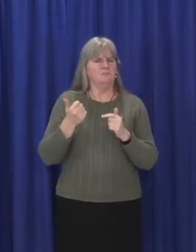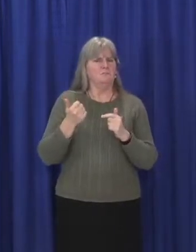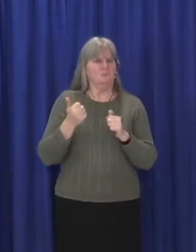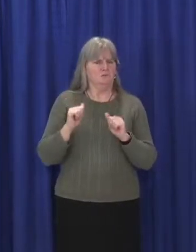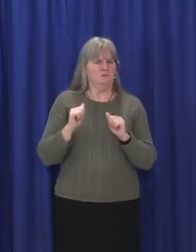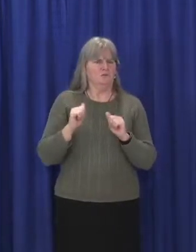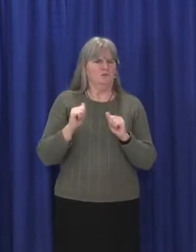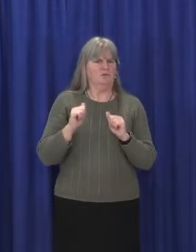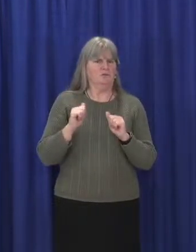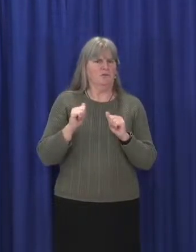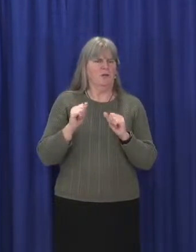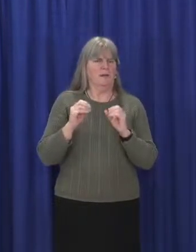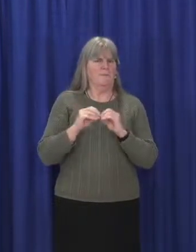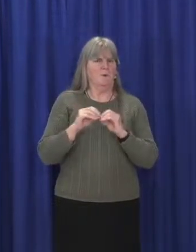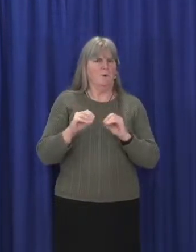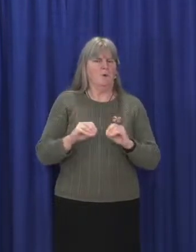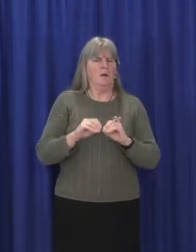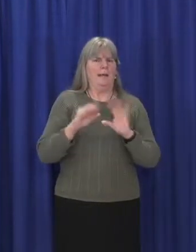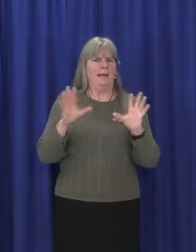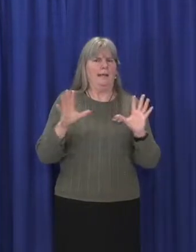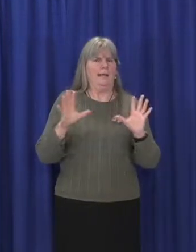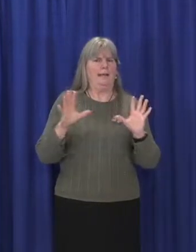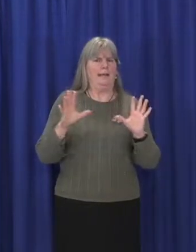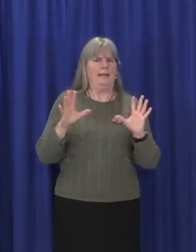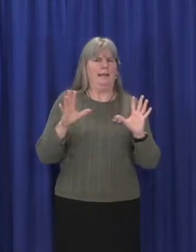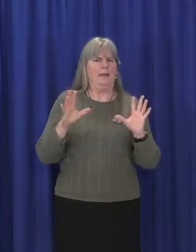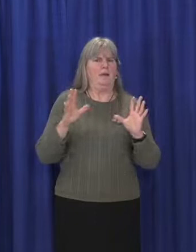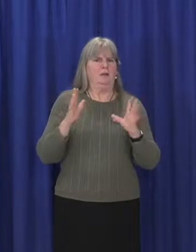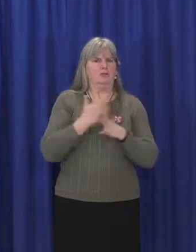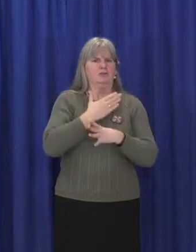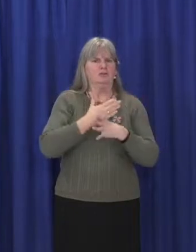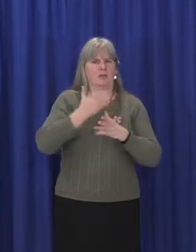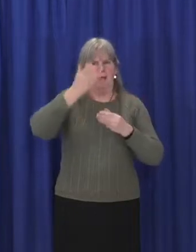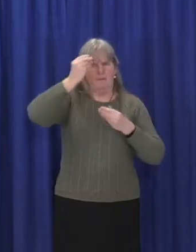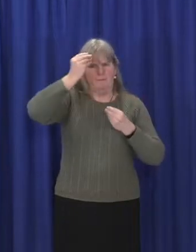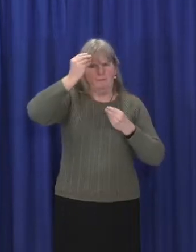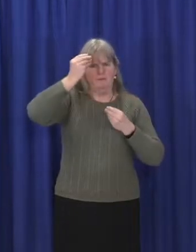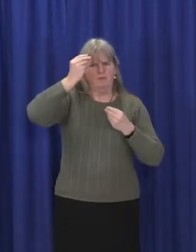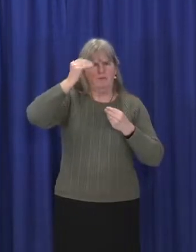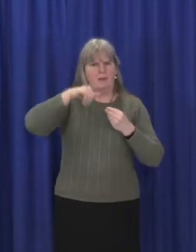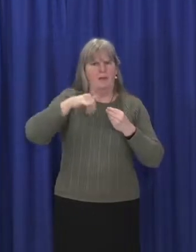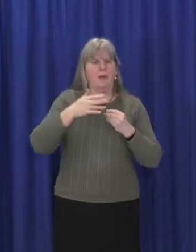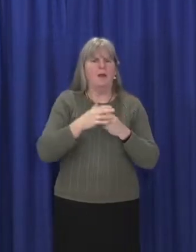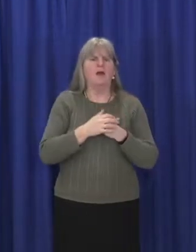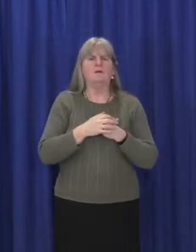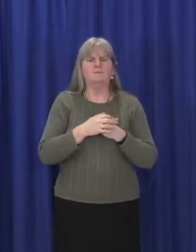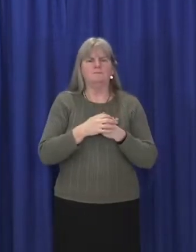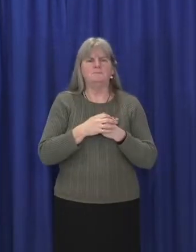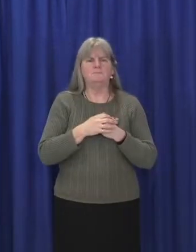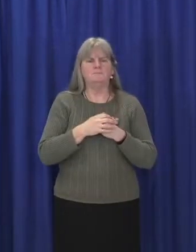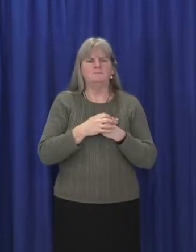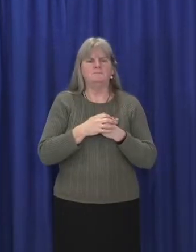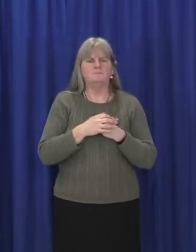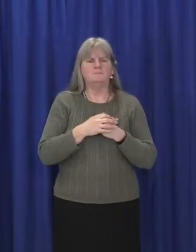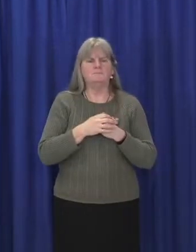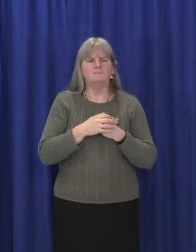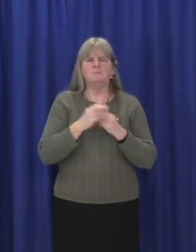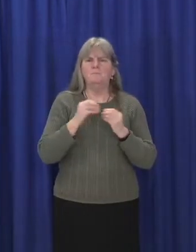stronger and more available. And as soon as we can, we will be able to share, you know, greater detail of that.